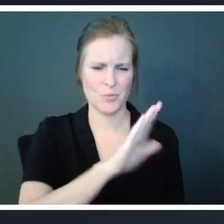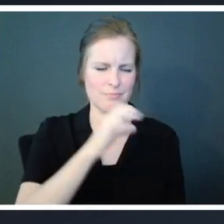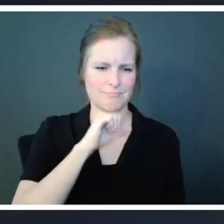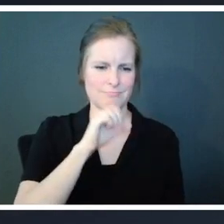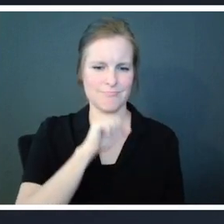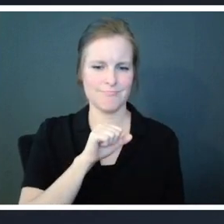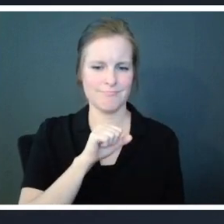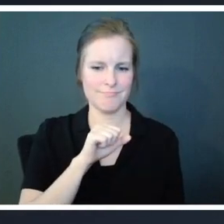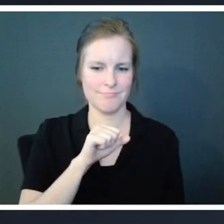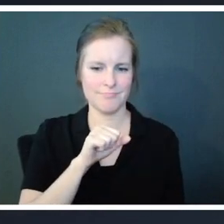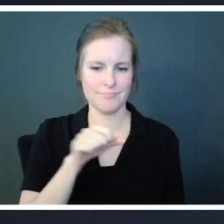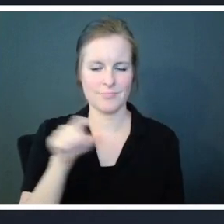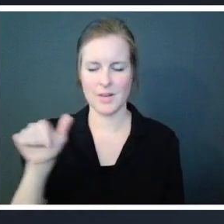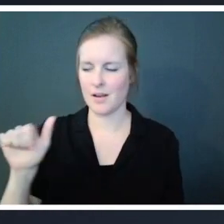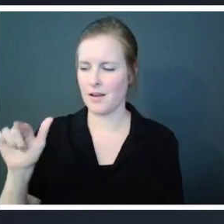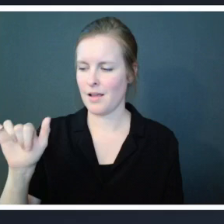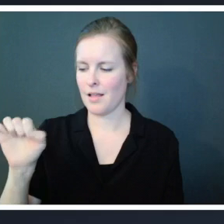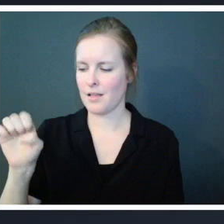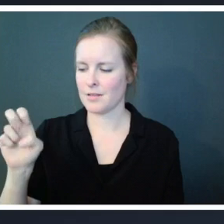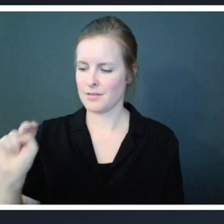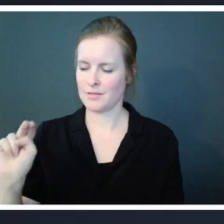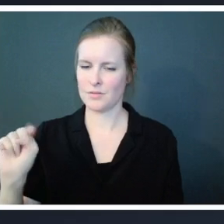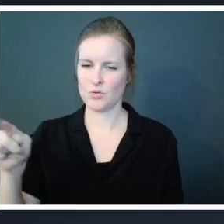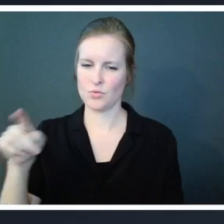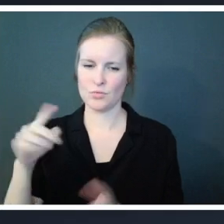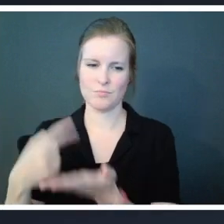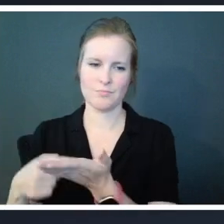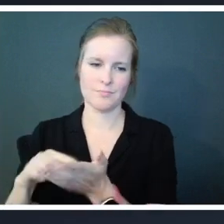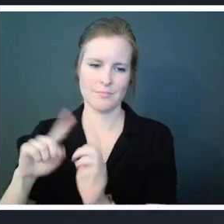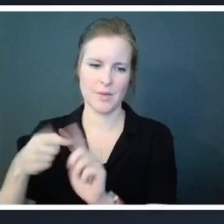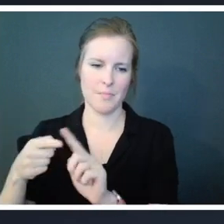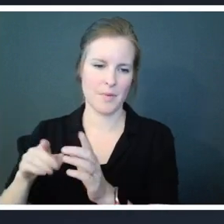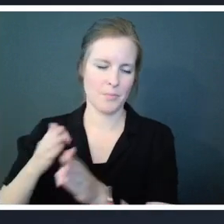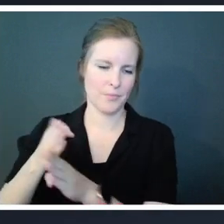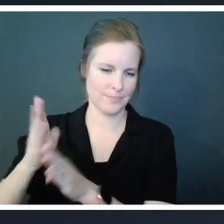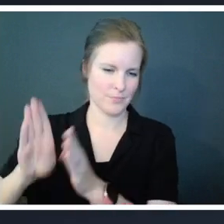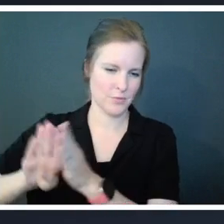specifically about the Professional Development Program. And I know that the In Dialogue Program